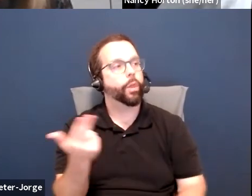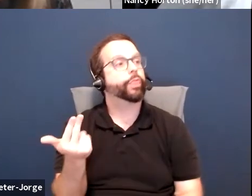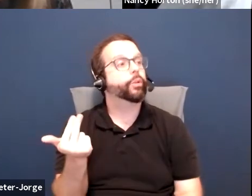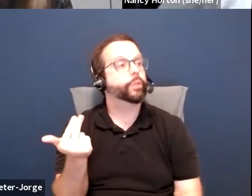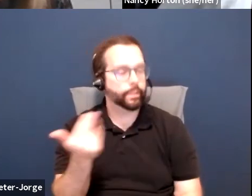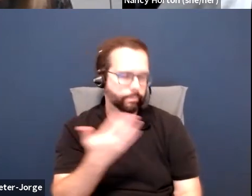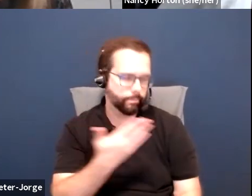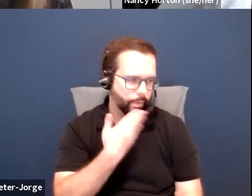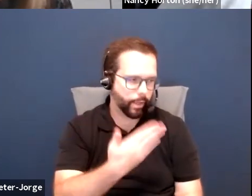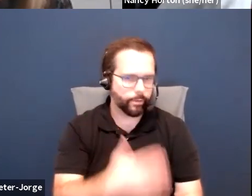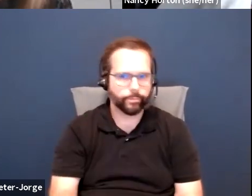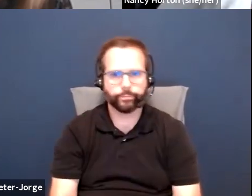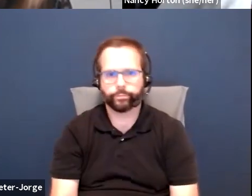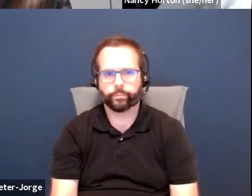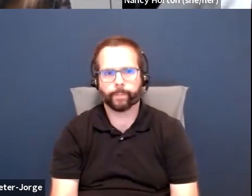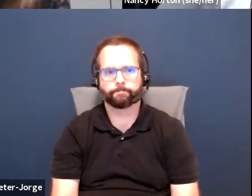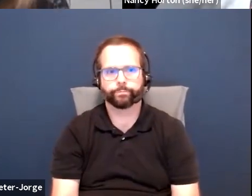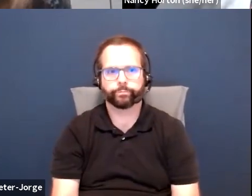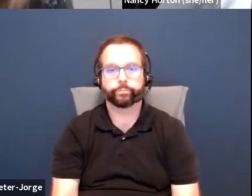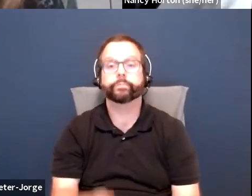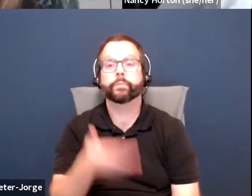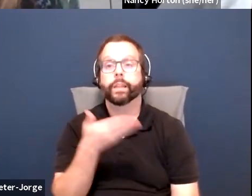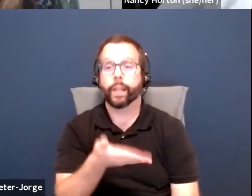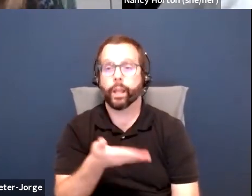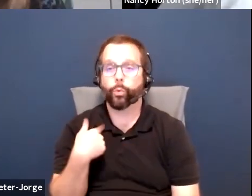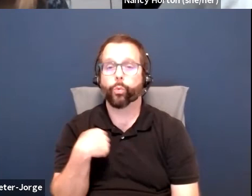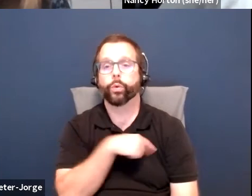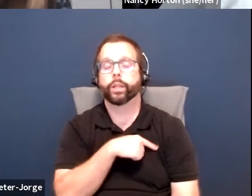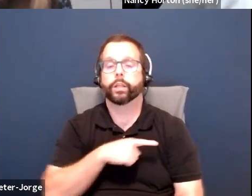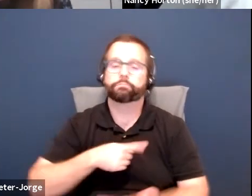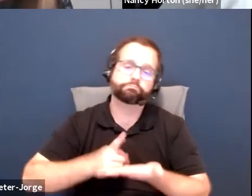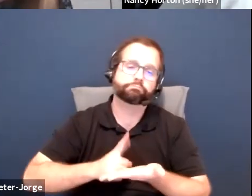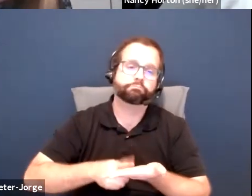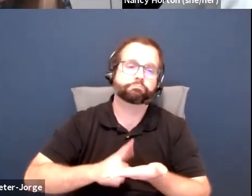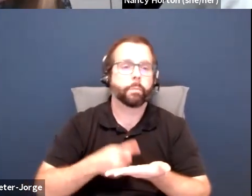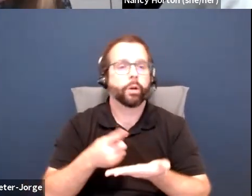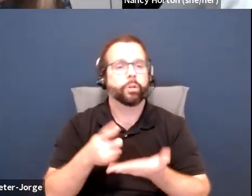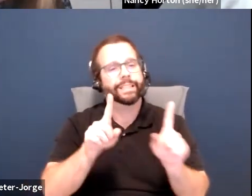» Anne: That's great. We jumped ahead. Okay, now we will go to slide